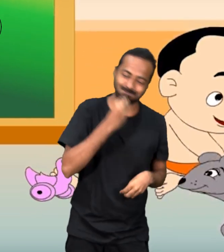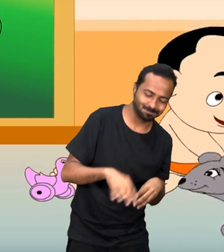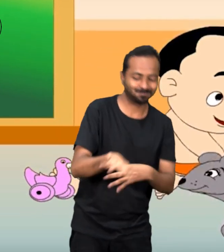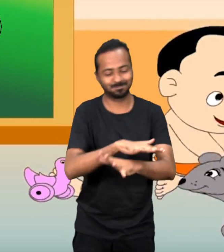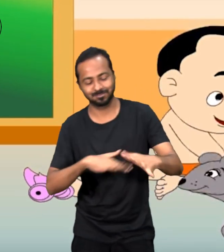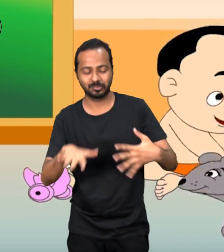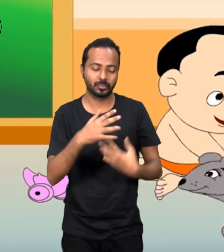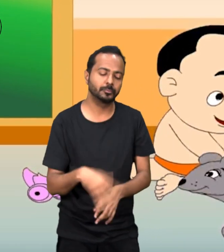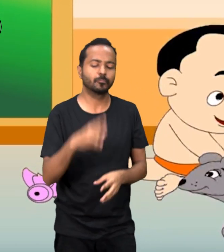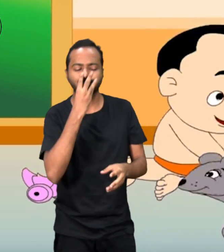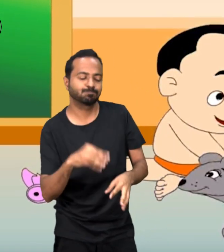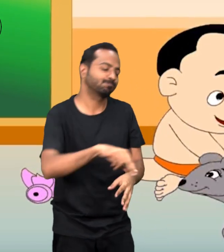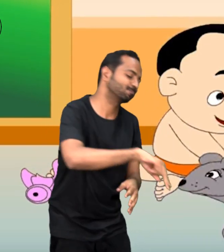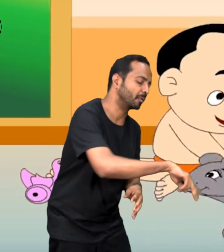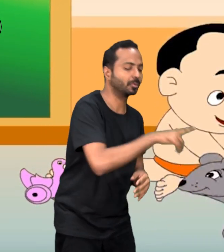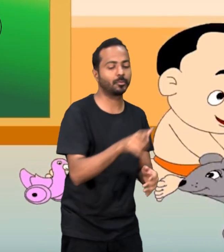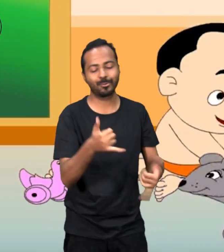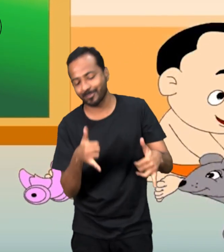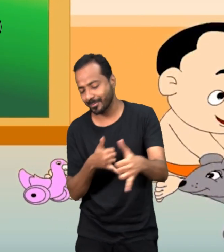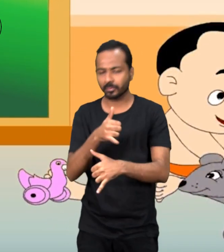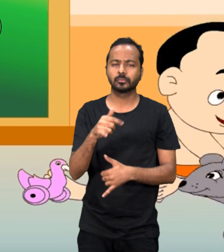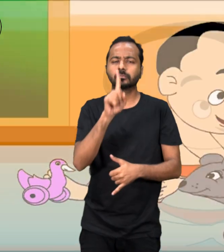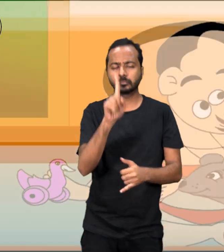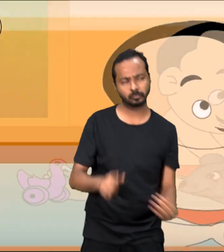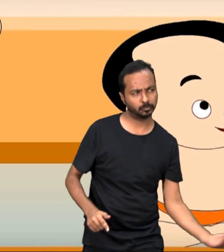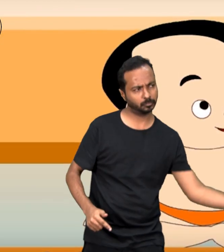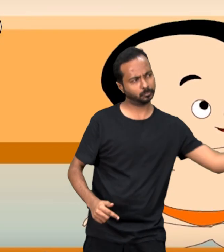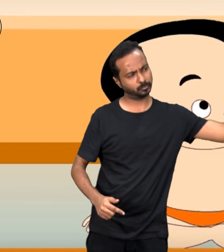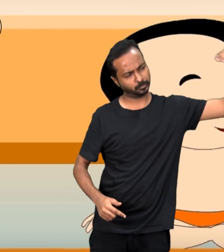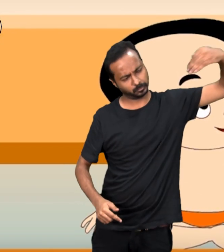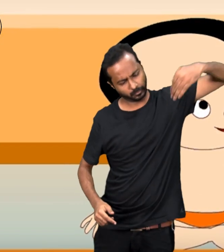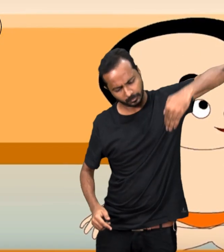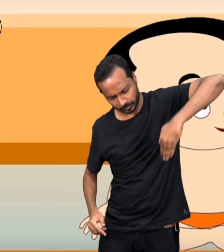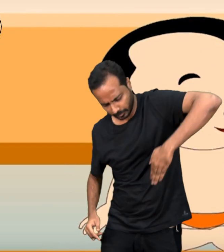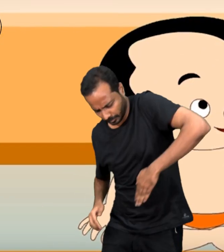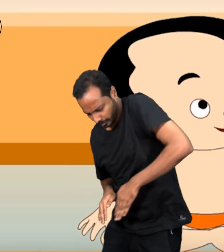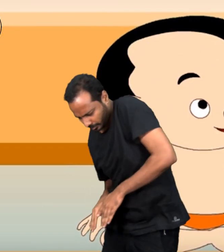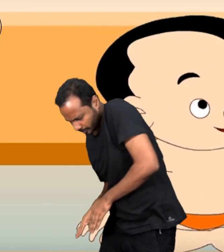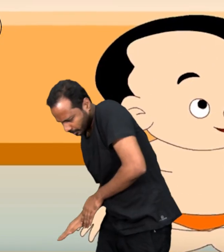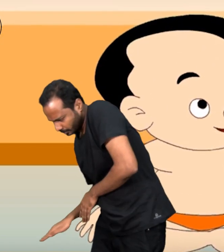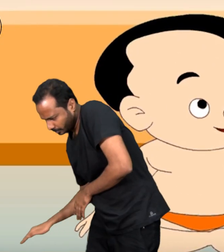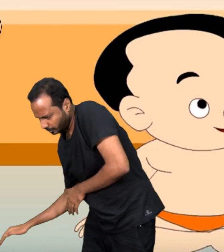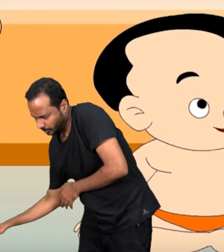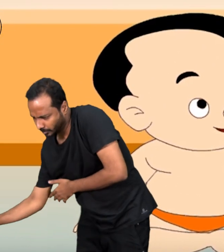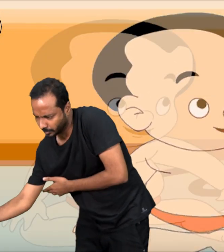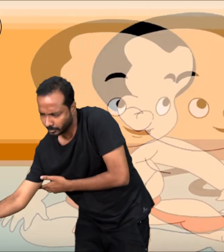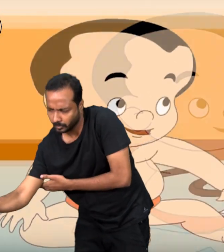They were enjoying together. Mongoose goes here and there. At the same time, a snake came there.